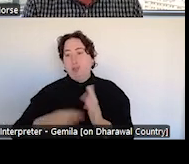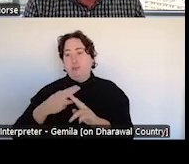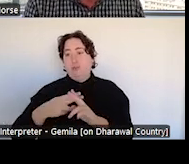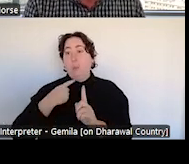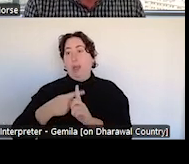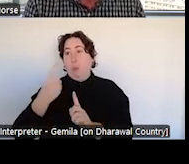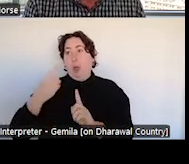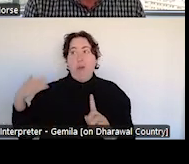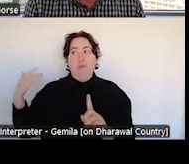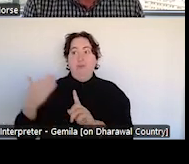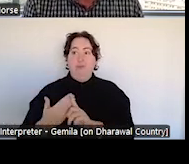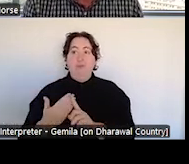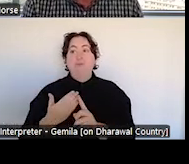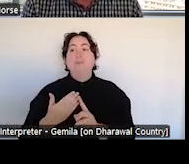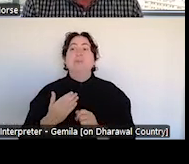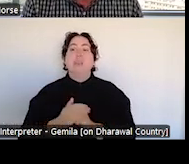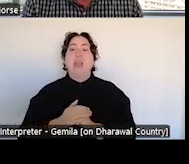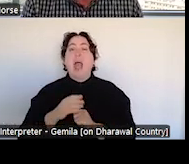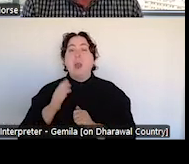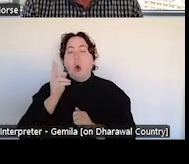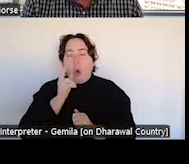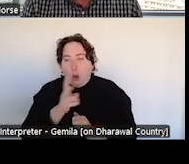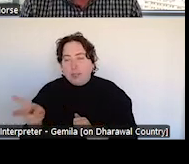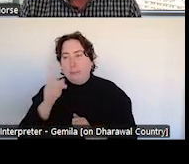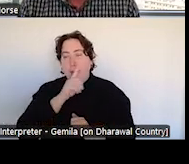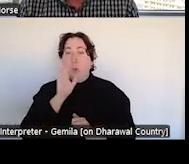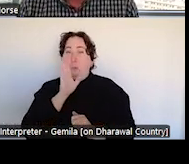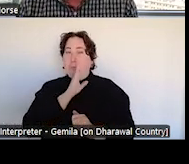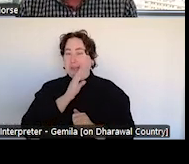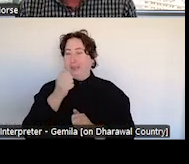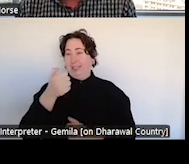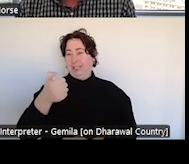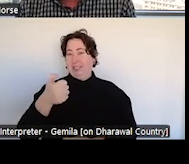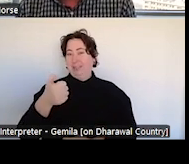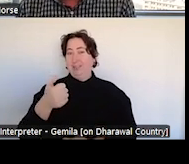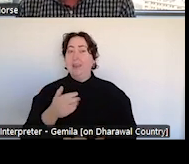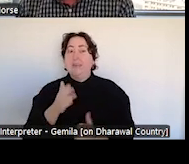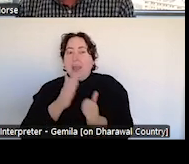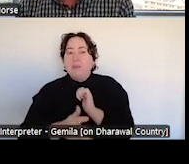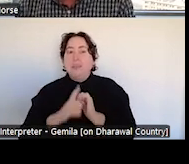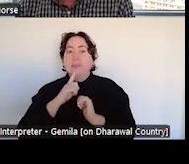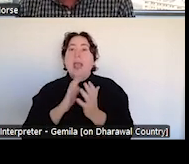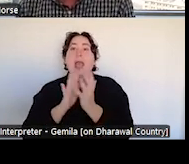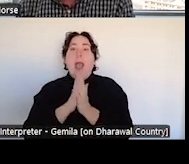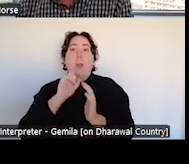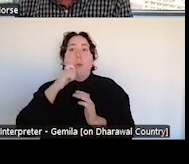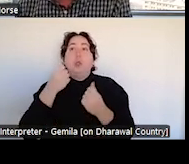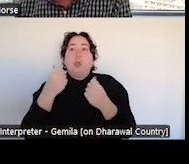often forgotten about in the campaign. People don't mention how they will use matched funding